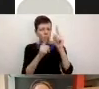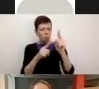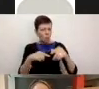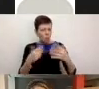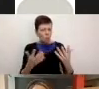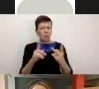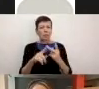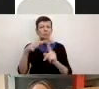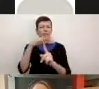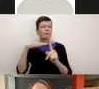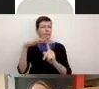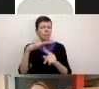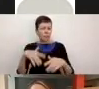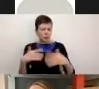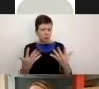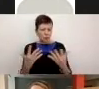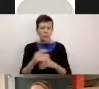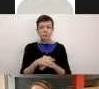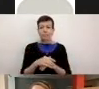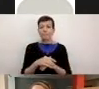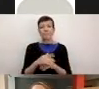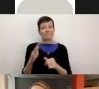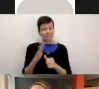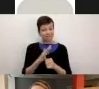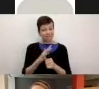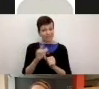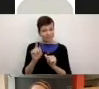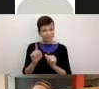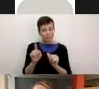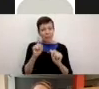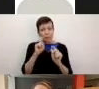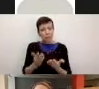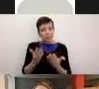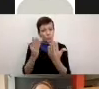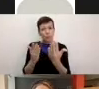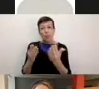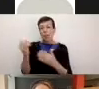In particular, I highly recommend reviewing the Arts Professionals Survey Report in full.